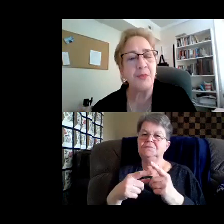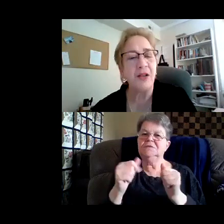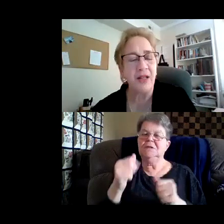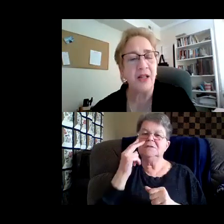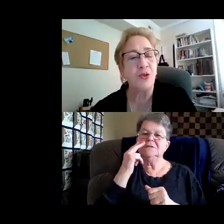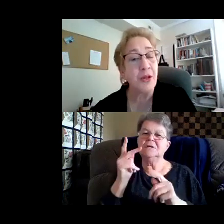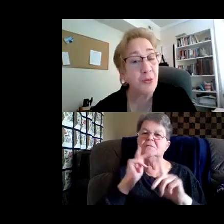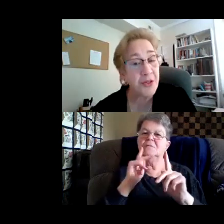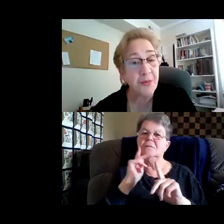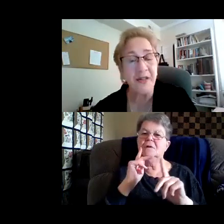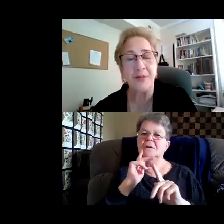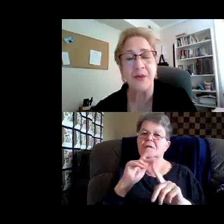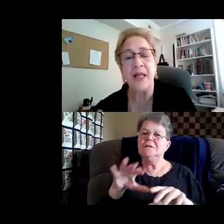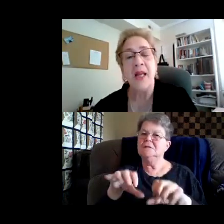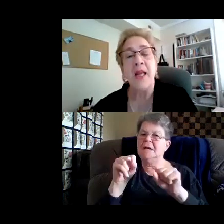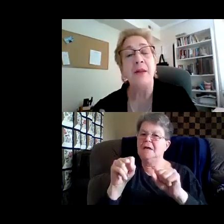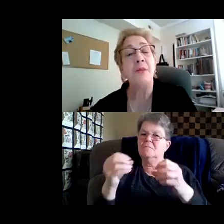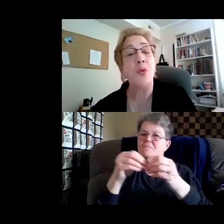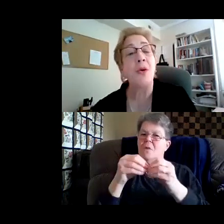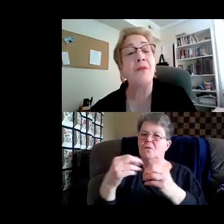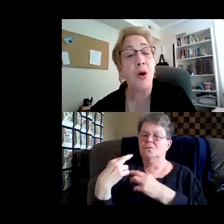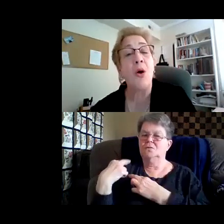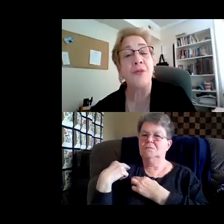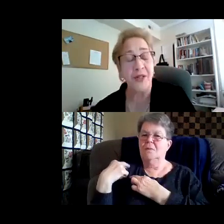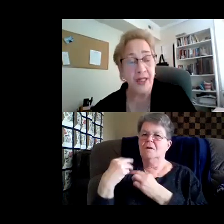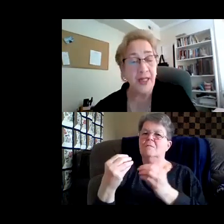being taken greater responsibility and more involved